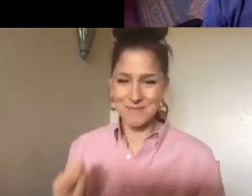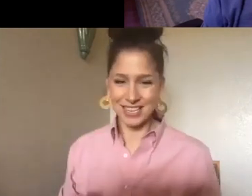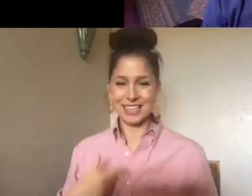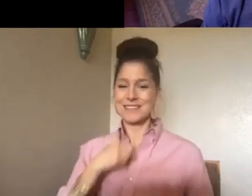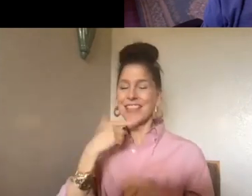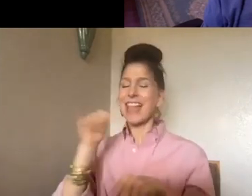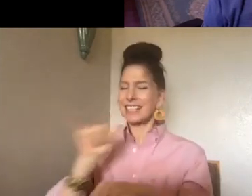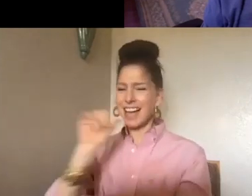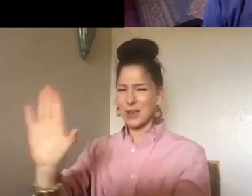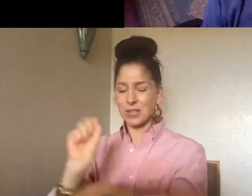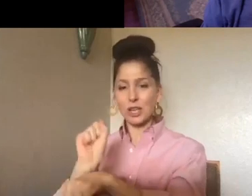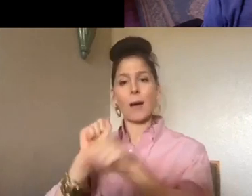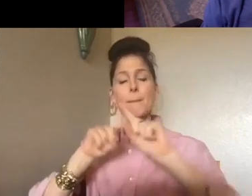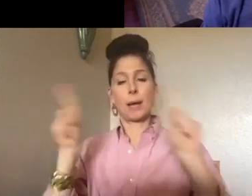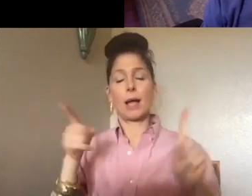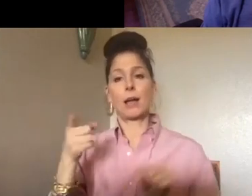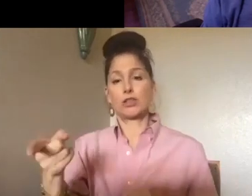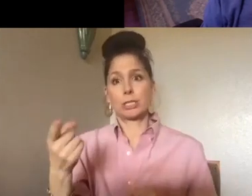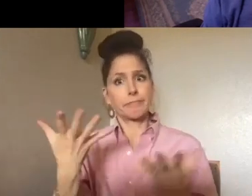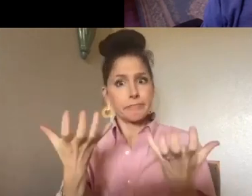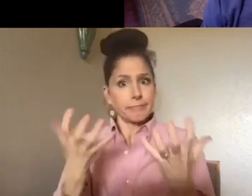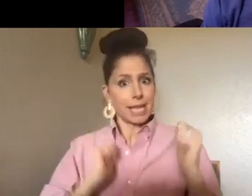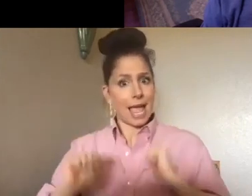your job, that's not your job". But she wants to act,